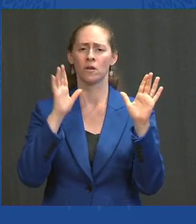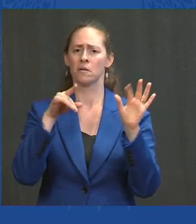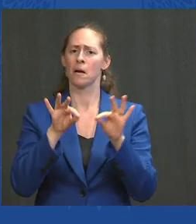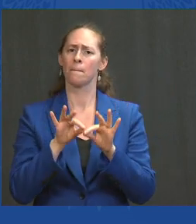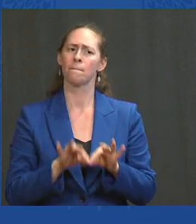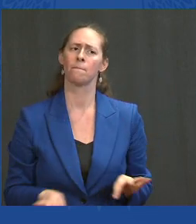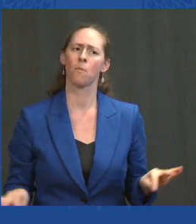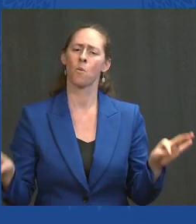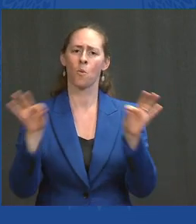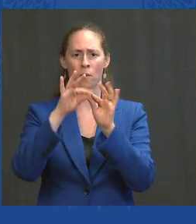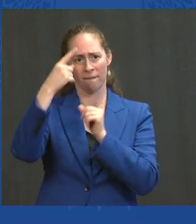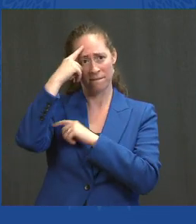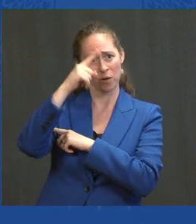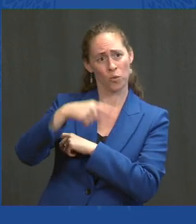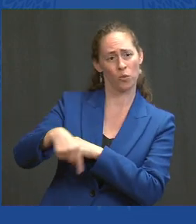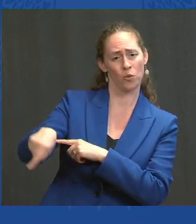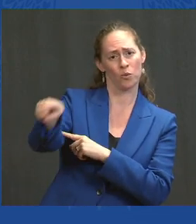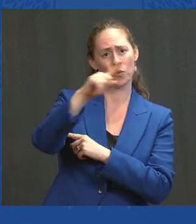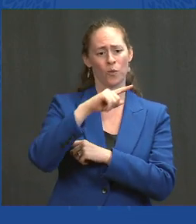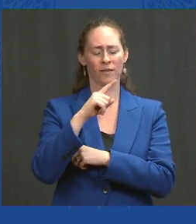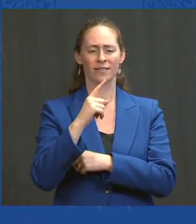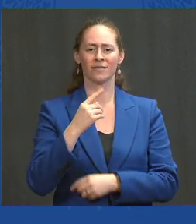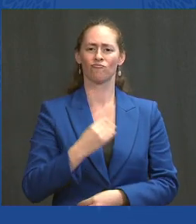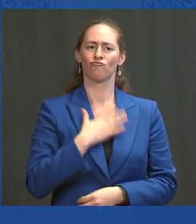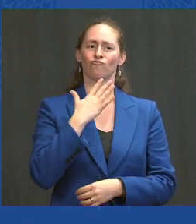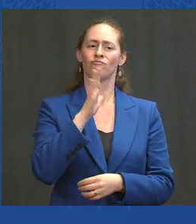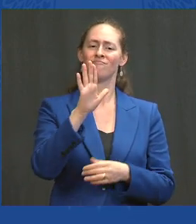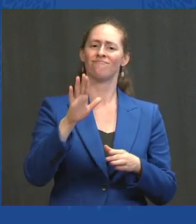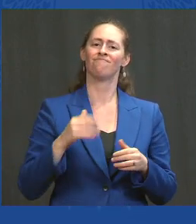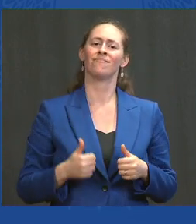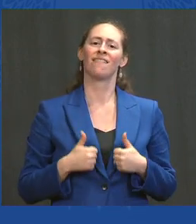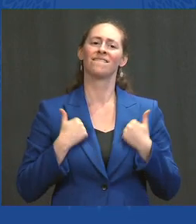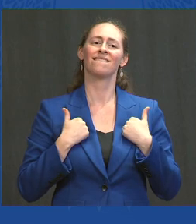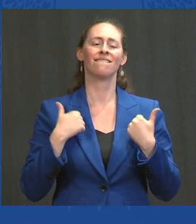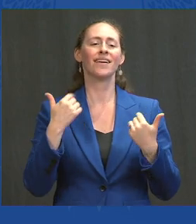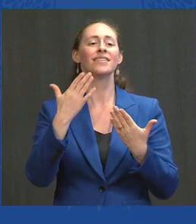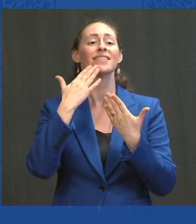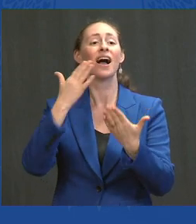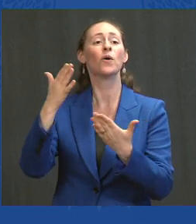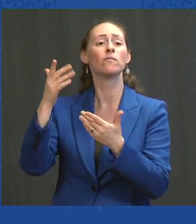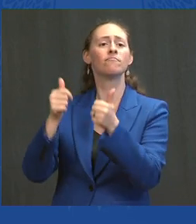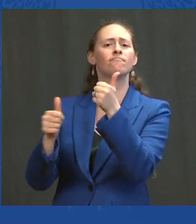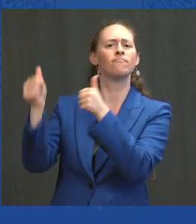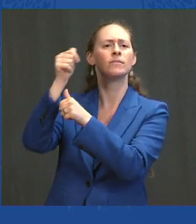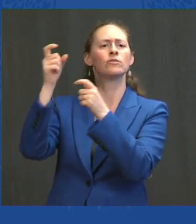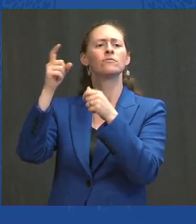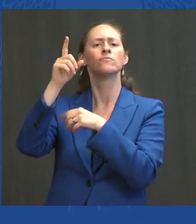And I thank you and the Director of U.S. Citizenship and Immigration Services, Tracy --